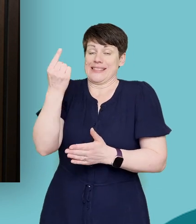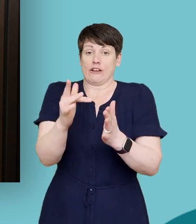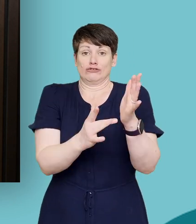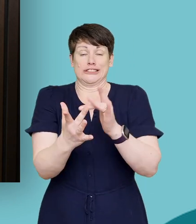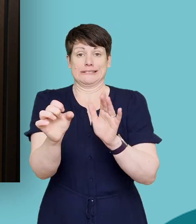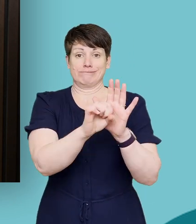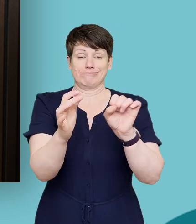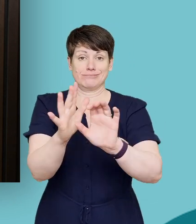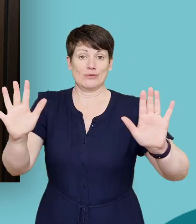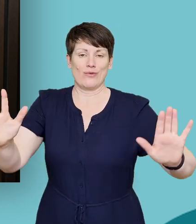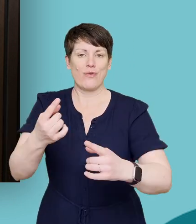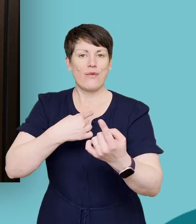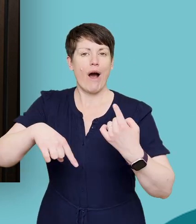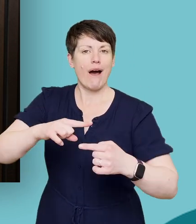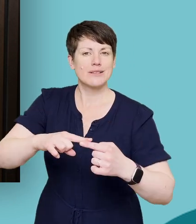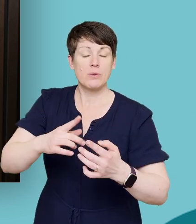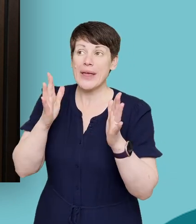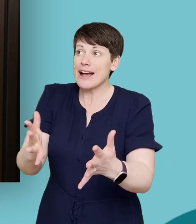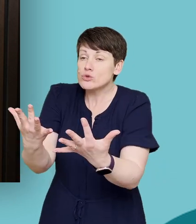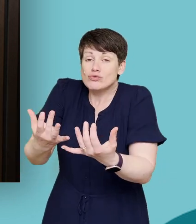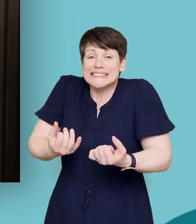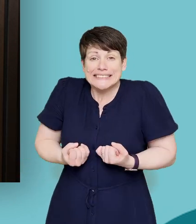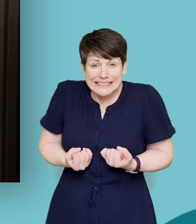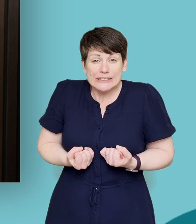something. We have to receive it. We have to be willing to receive it.